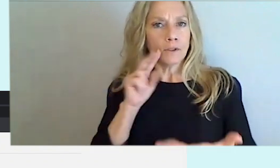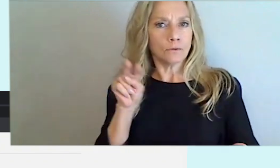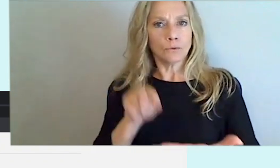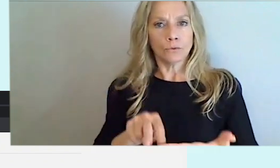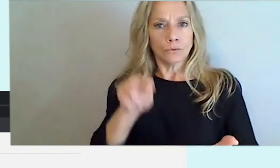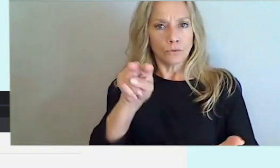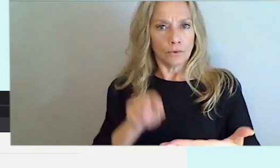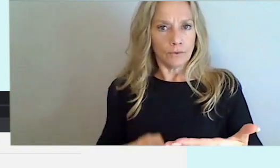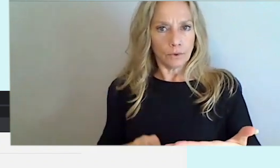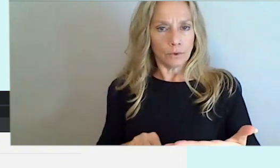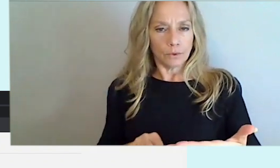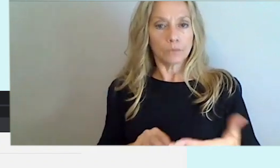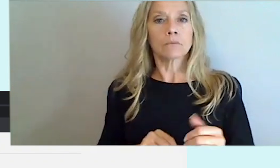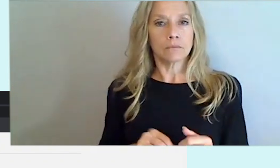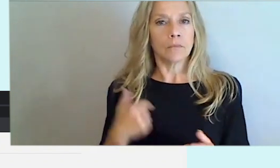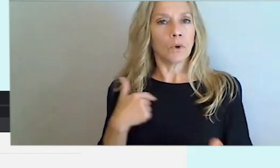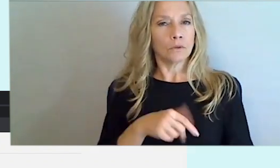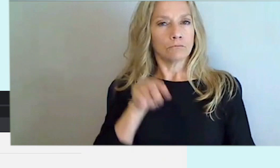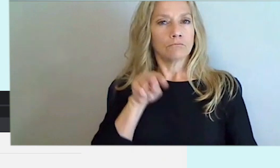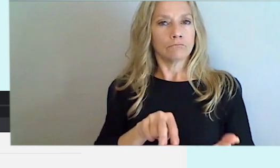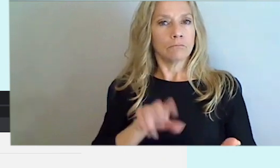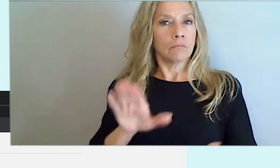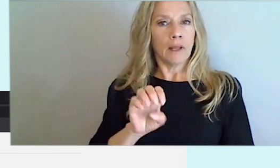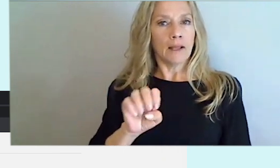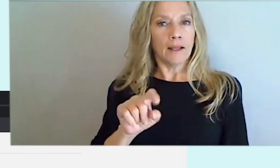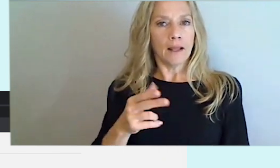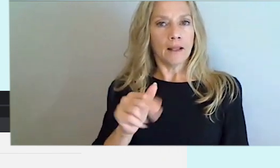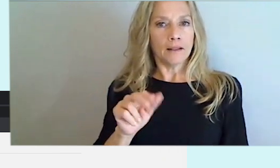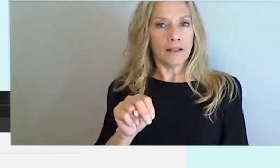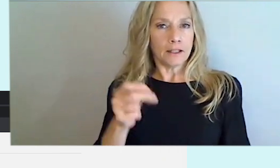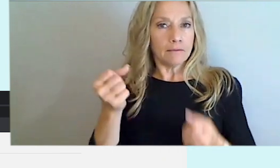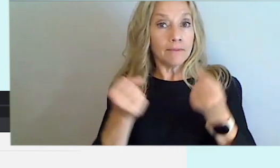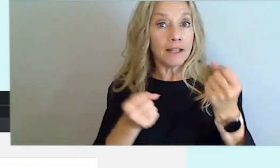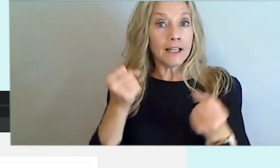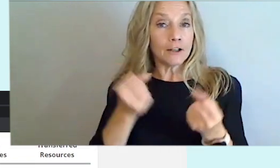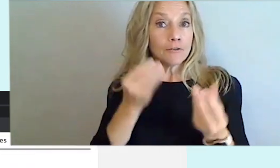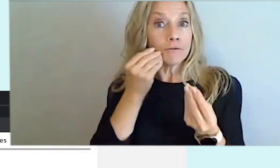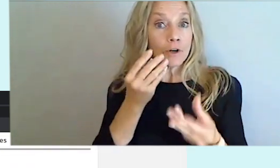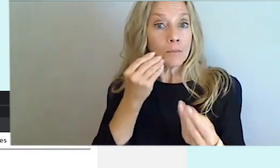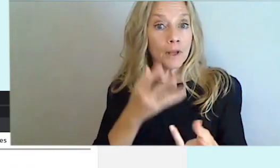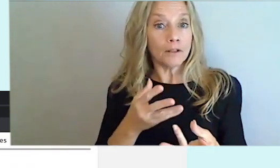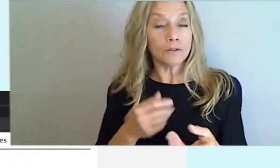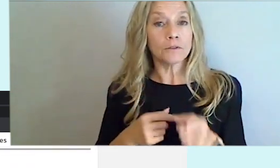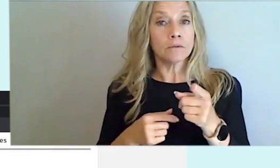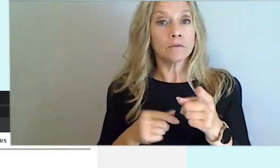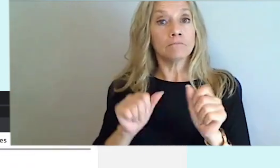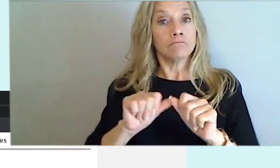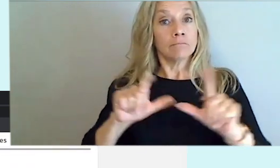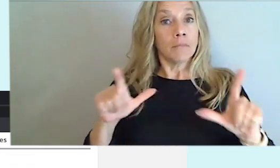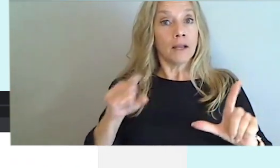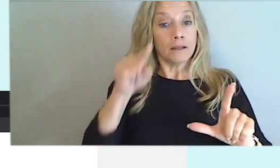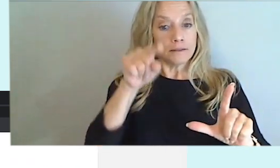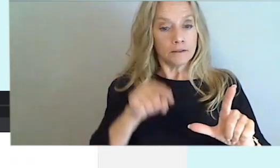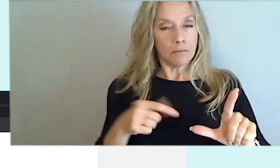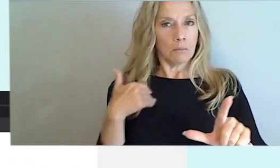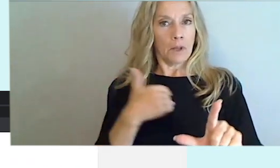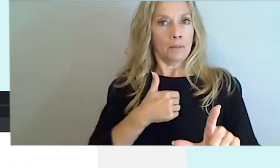Let's review Ethan's vehicle information. On the vehicle page, the member must review any information on file,